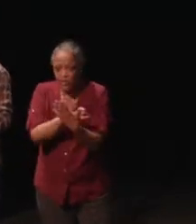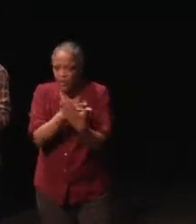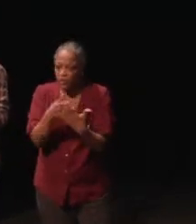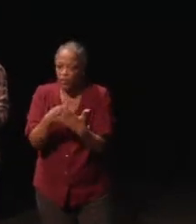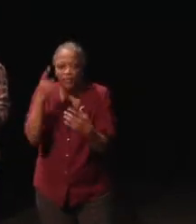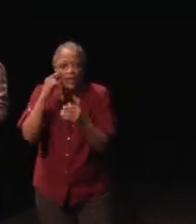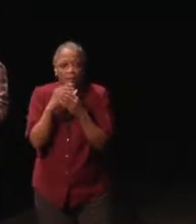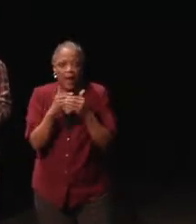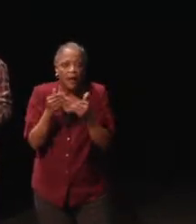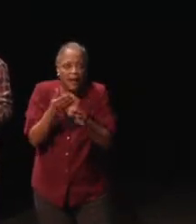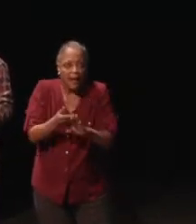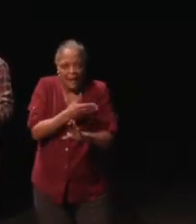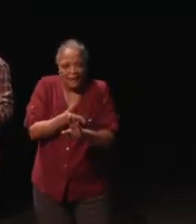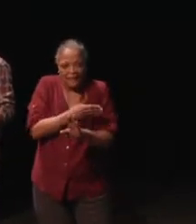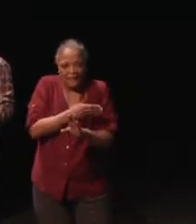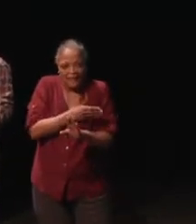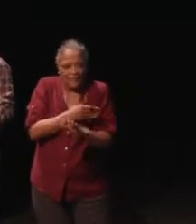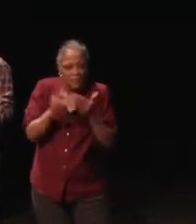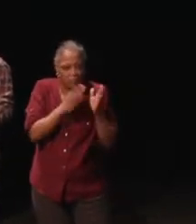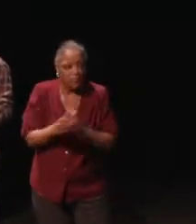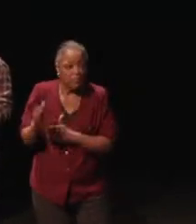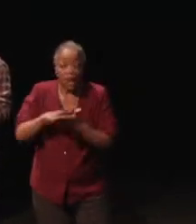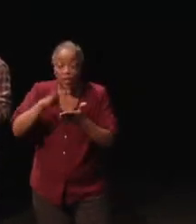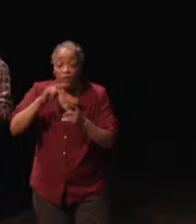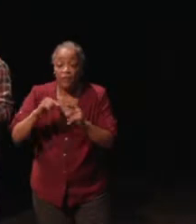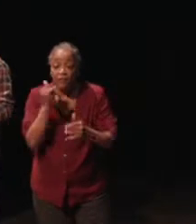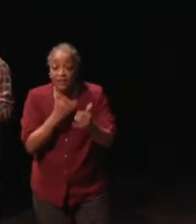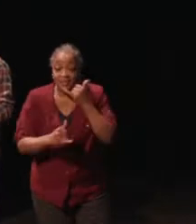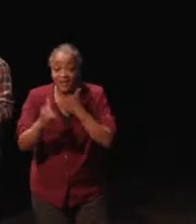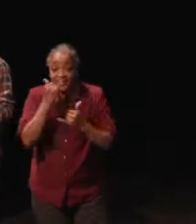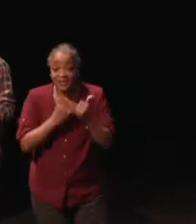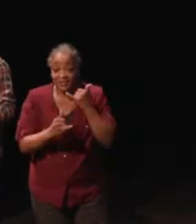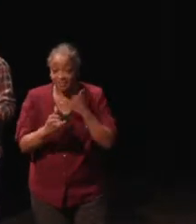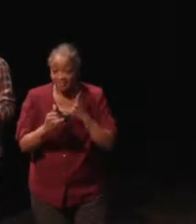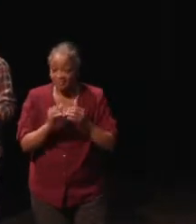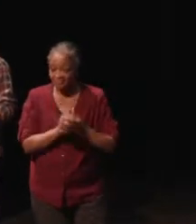time and learning from your mistakes, very useful.